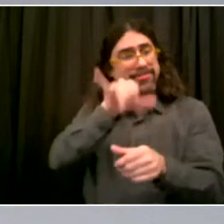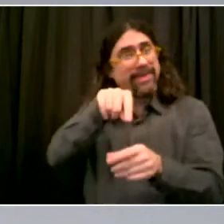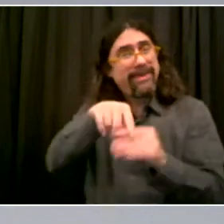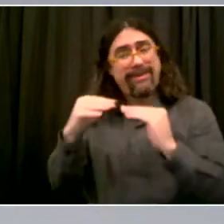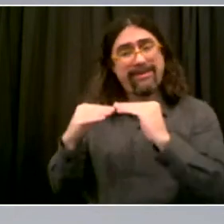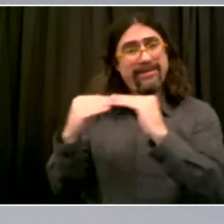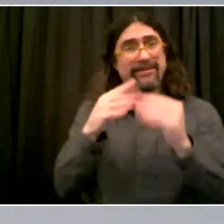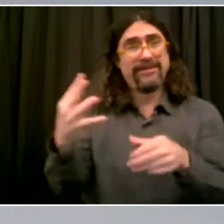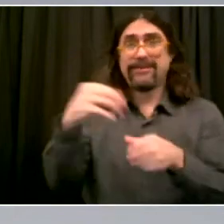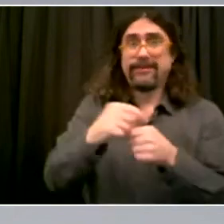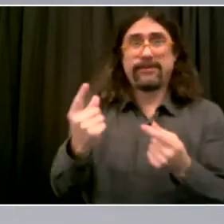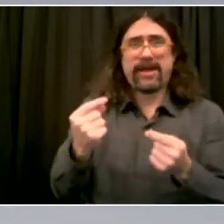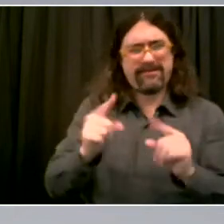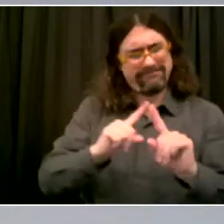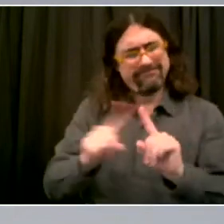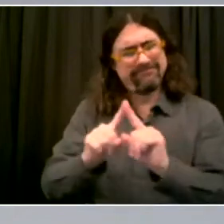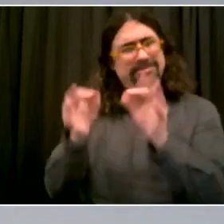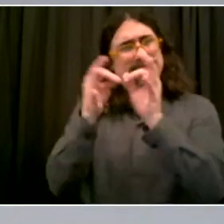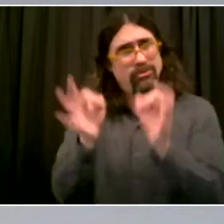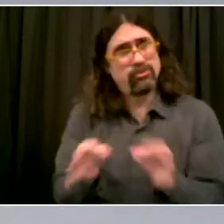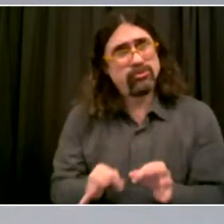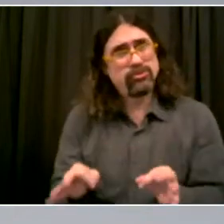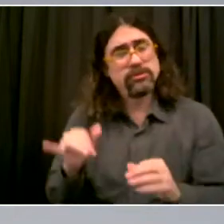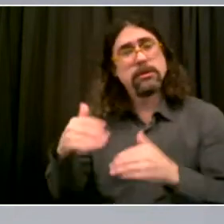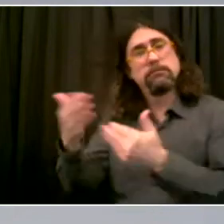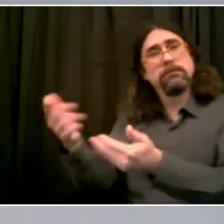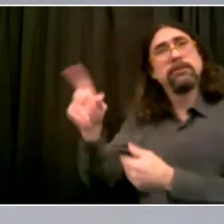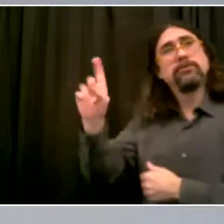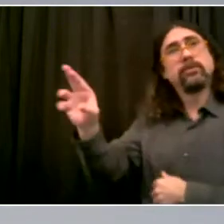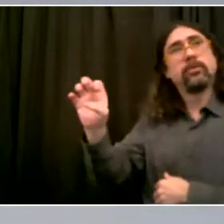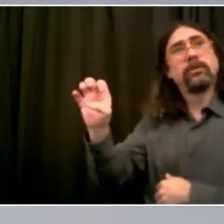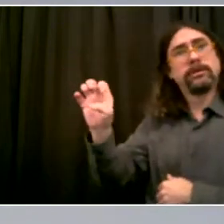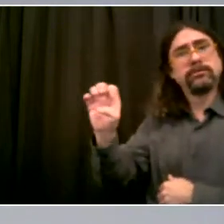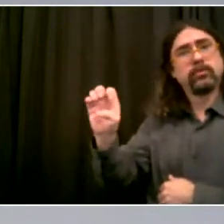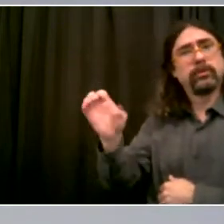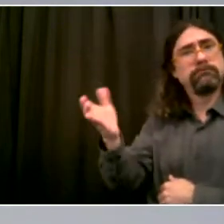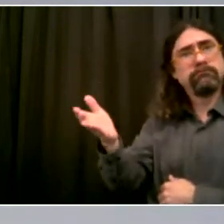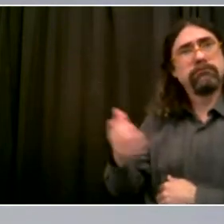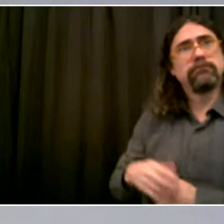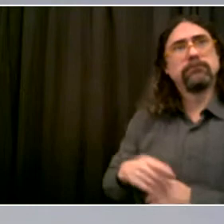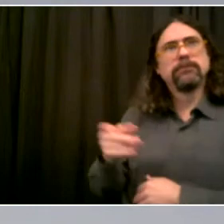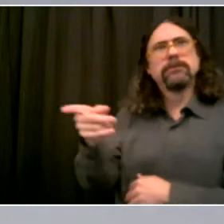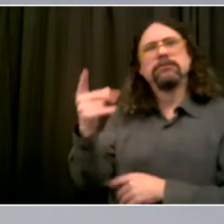CAN YOU TELL US? YOU'RE ABSOLUTELY